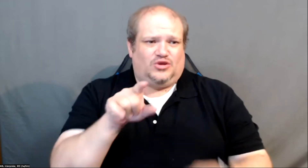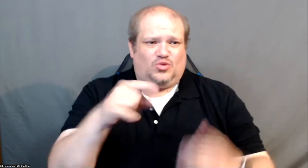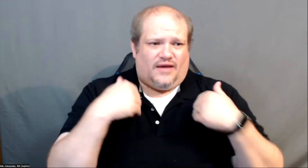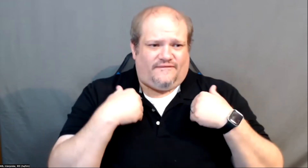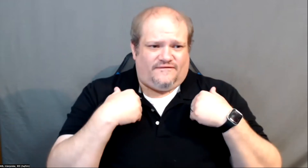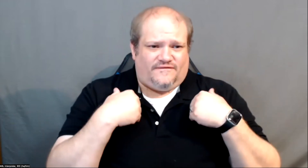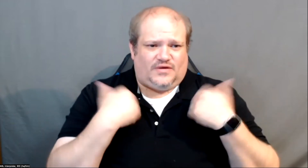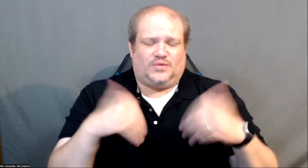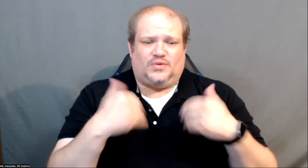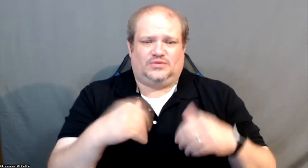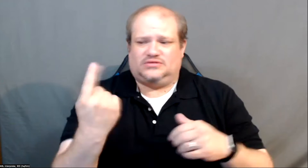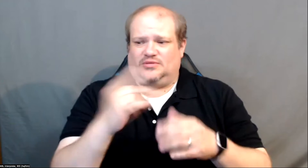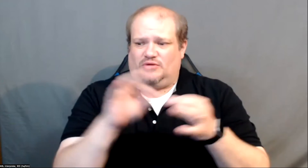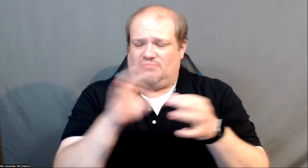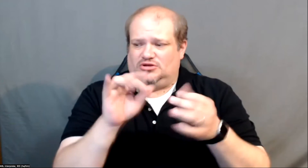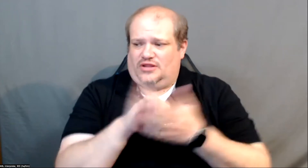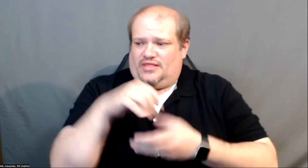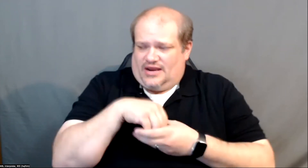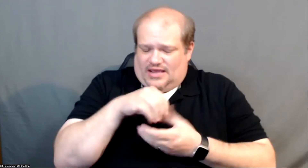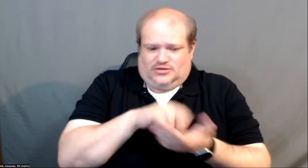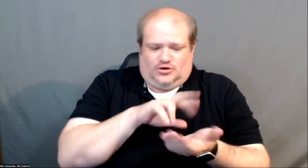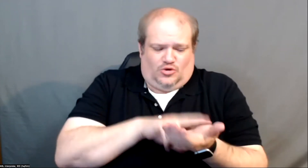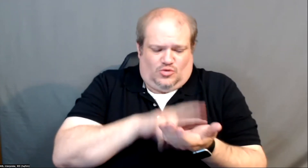somebody mentioned it, you have this internal rhyme like with “wall” and “fall,” and there's